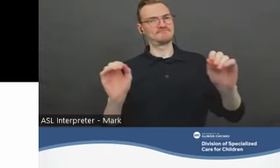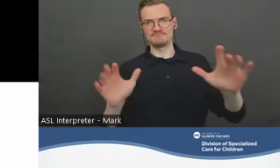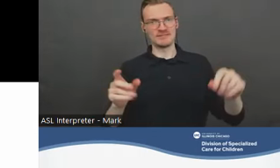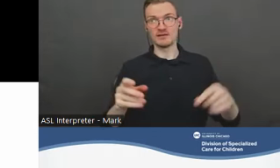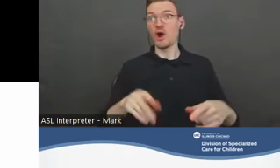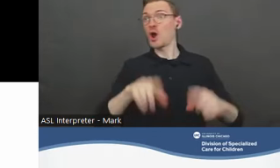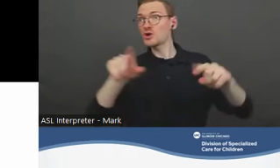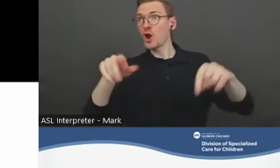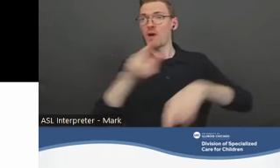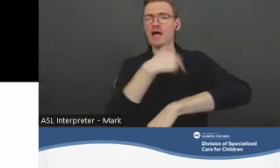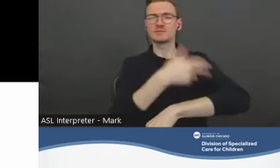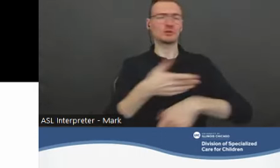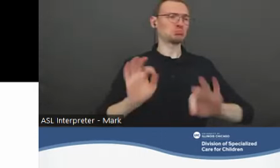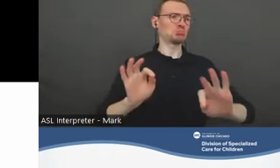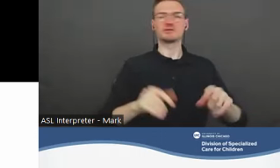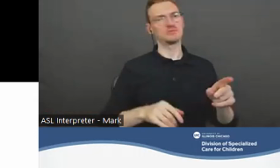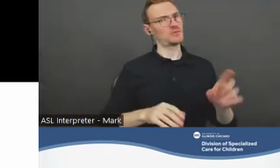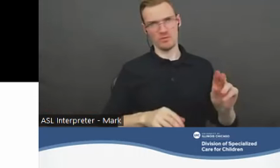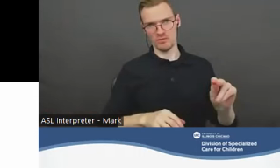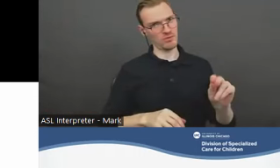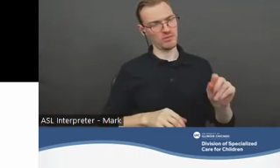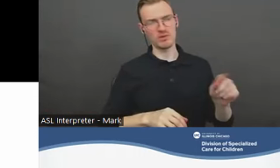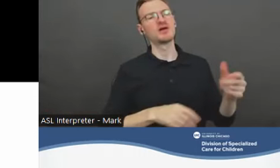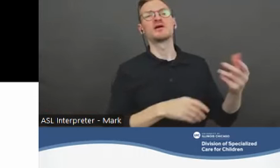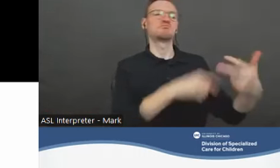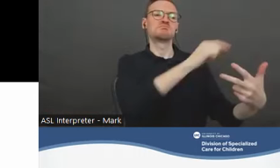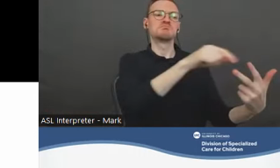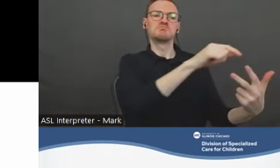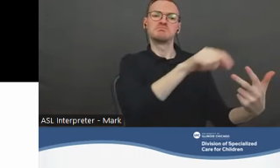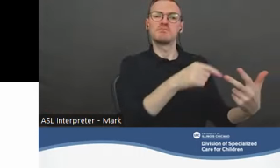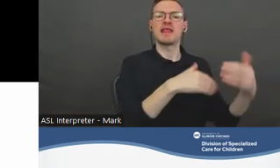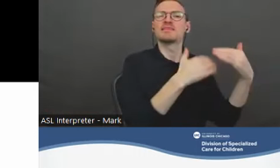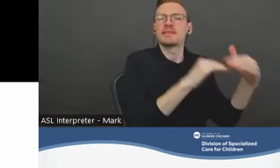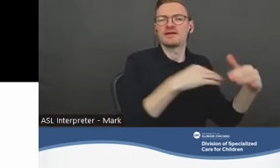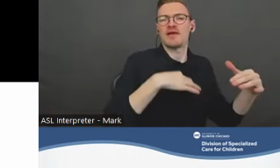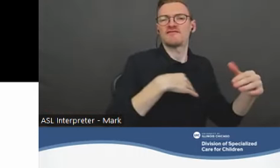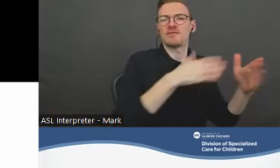these plans can be combined with the private insurance plan, so for example you may have a